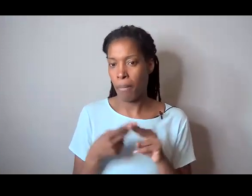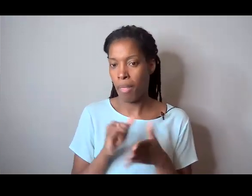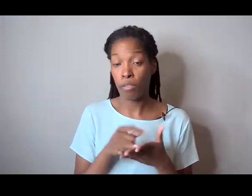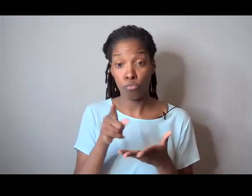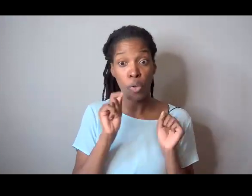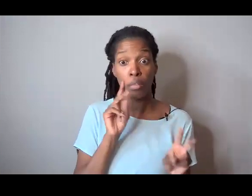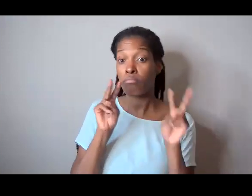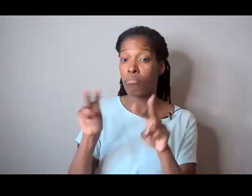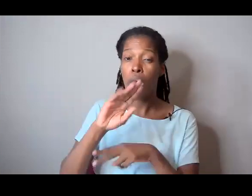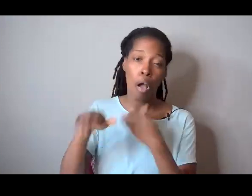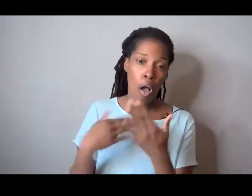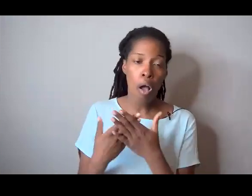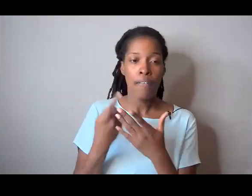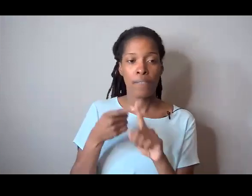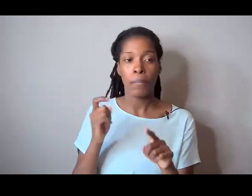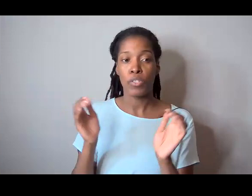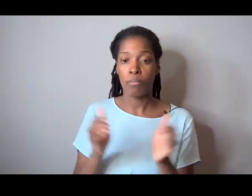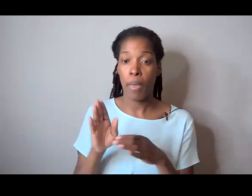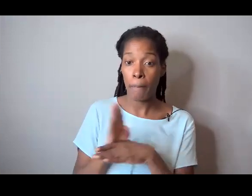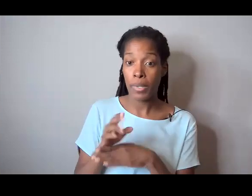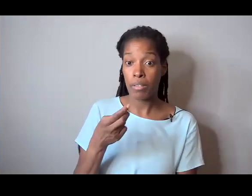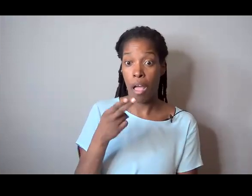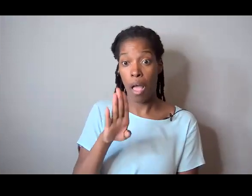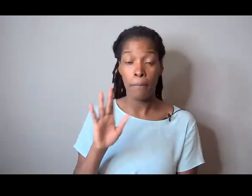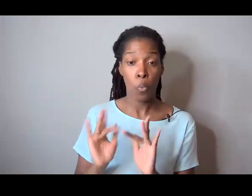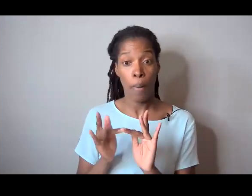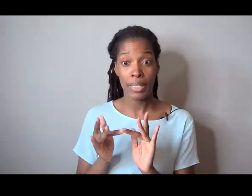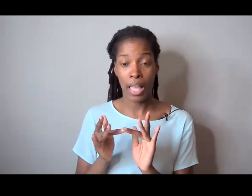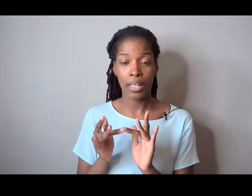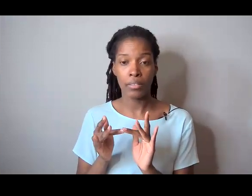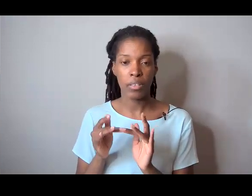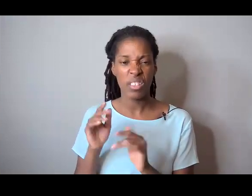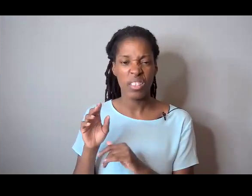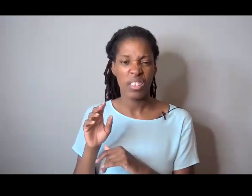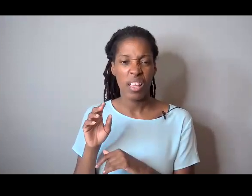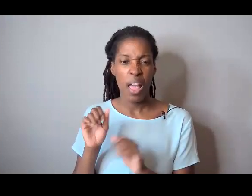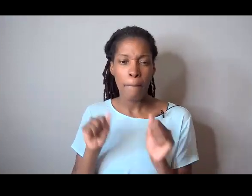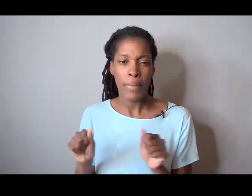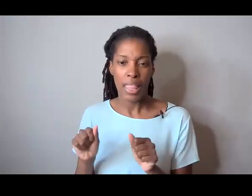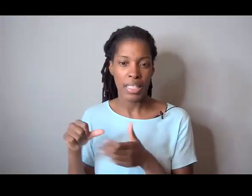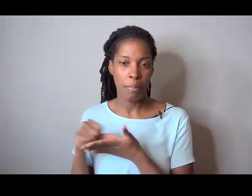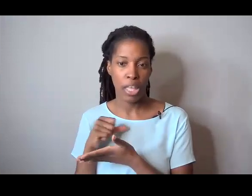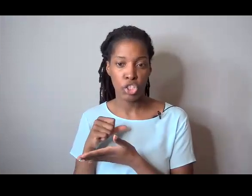on the events page and Ciara, when you get a minute, if you can pop a link in the chatbox